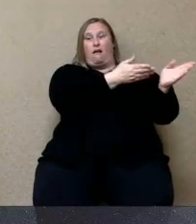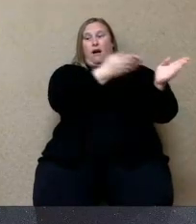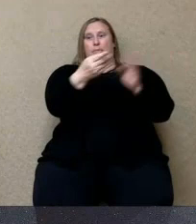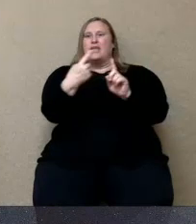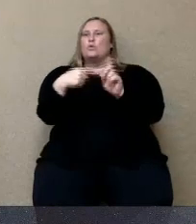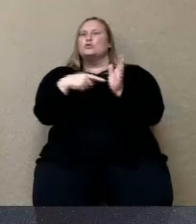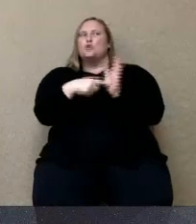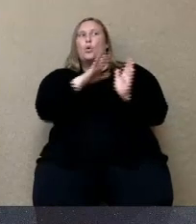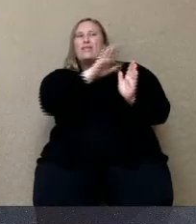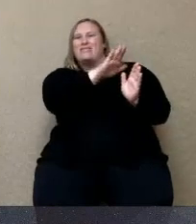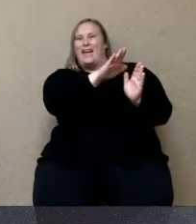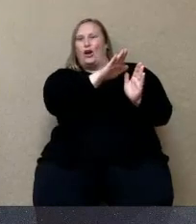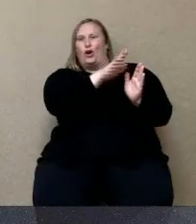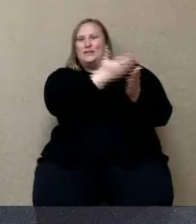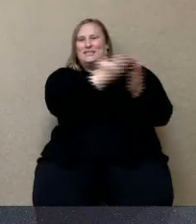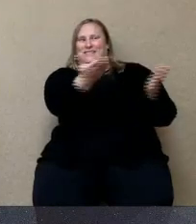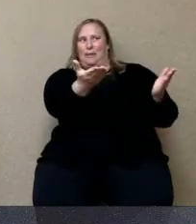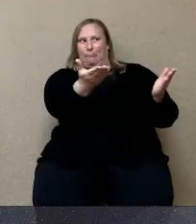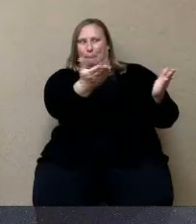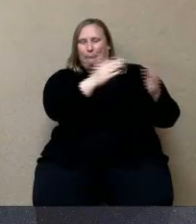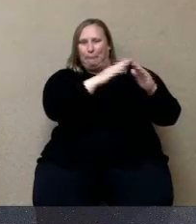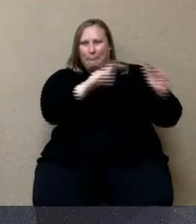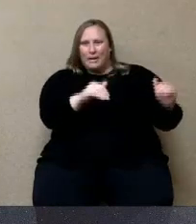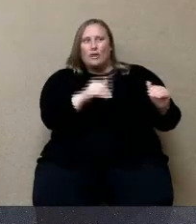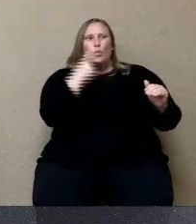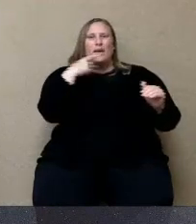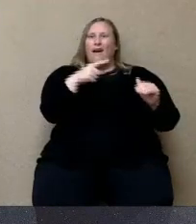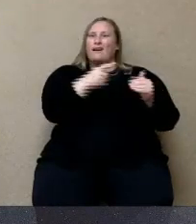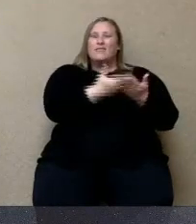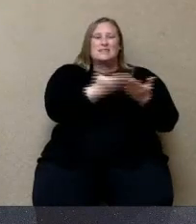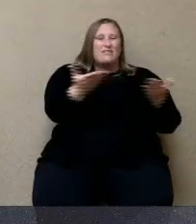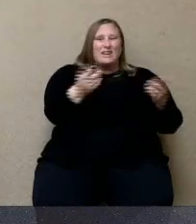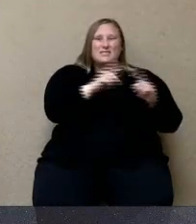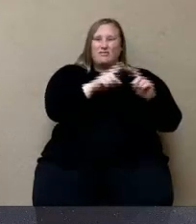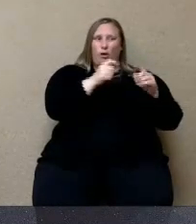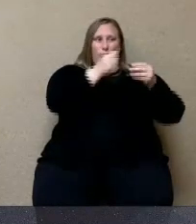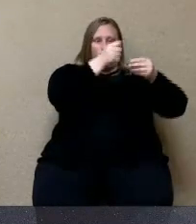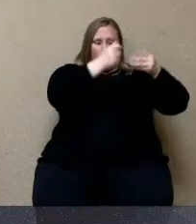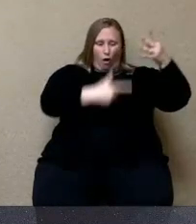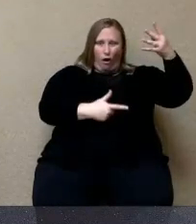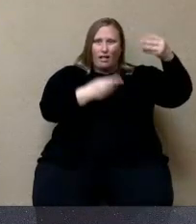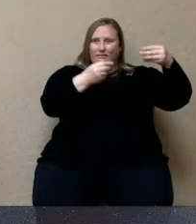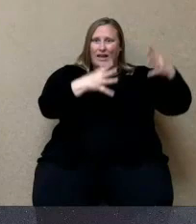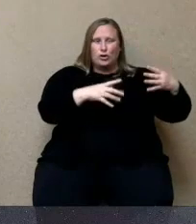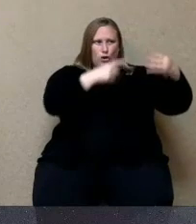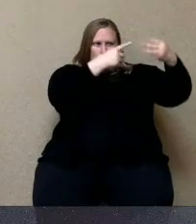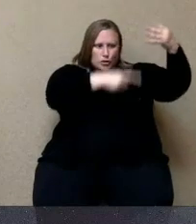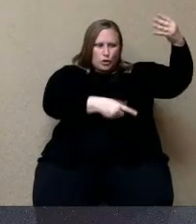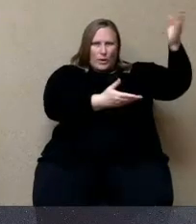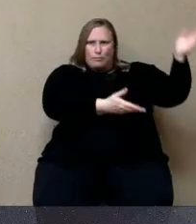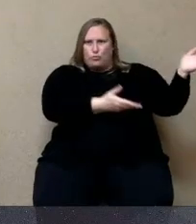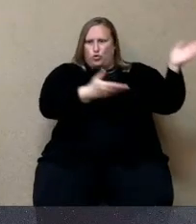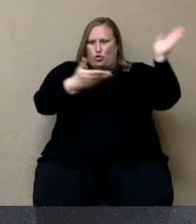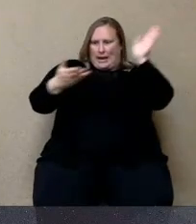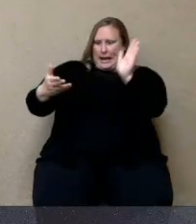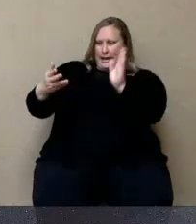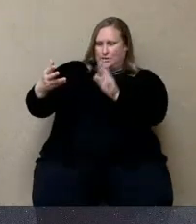So, we have devices from every single vendor and can look at all the systems across, all of them to make sure we're